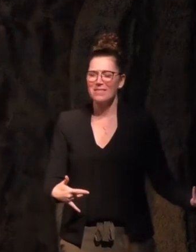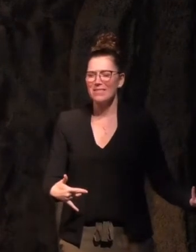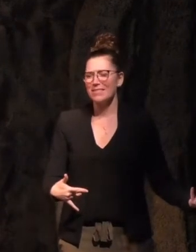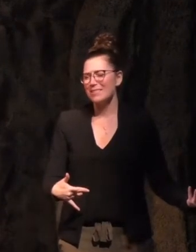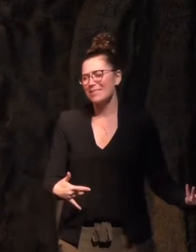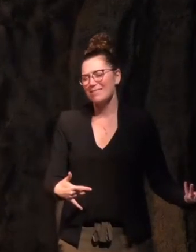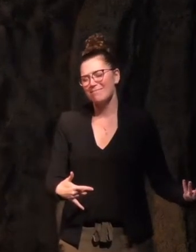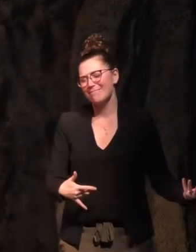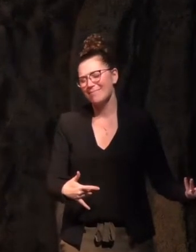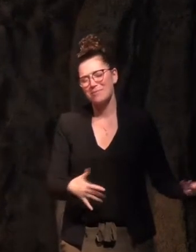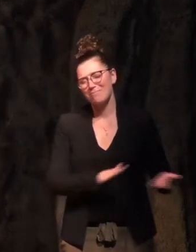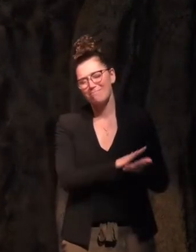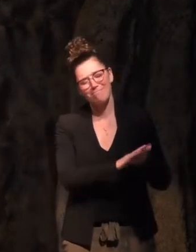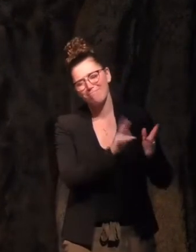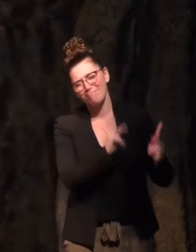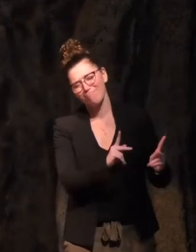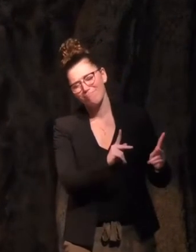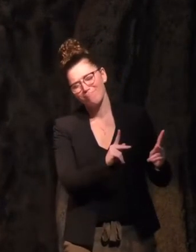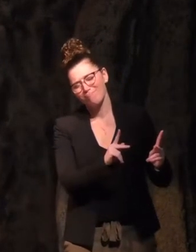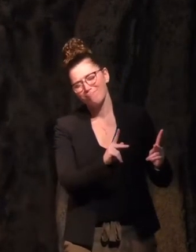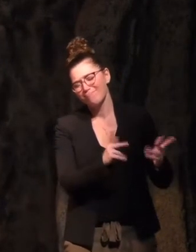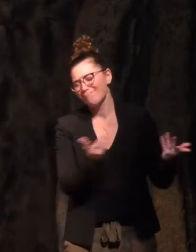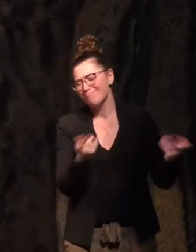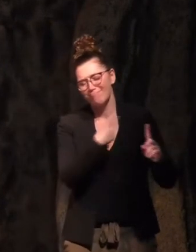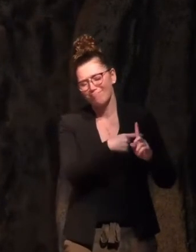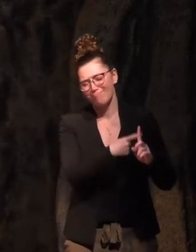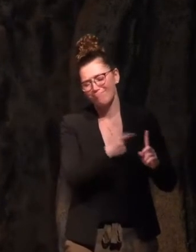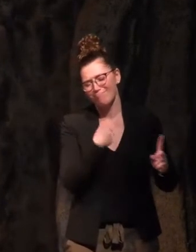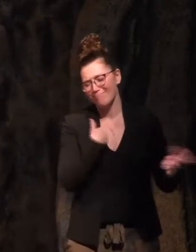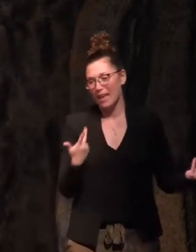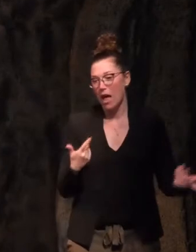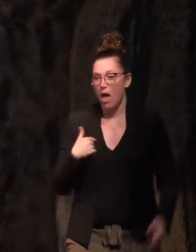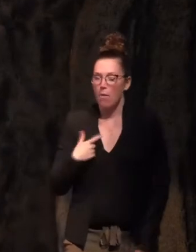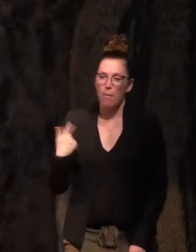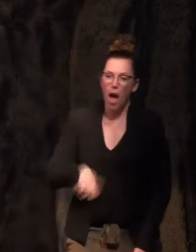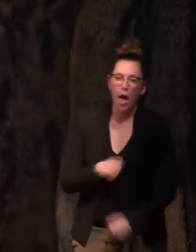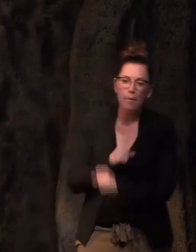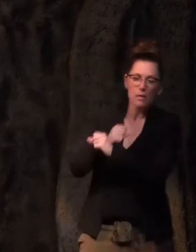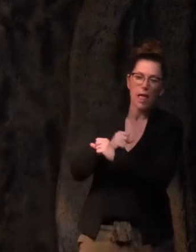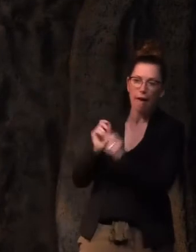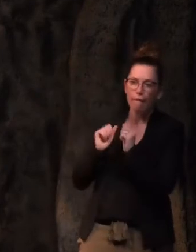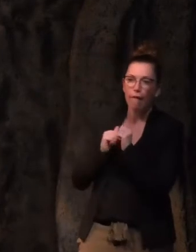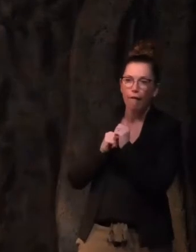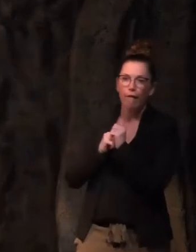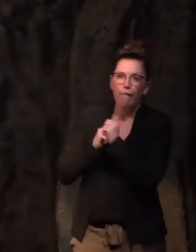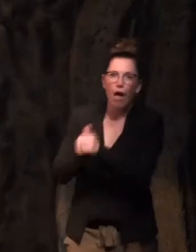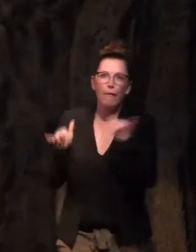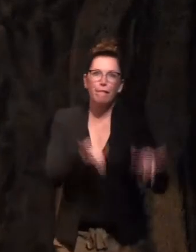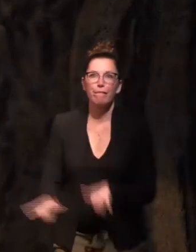but for the record, I actually am quite a slave to the status quo so just to put that out there.